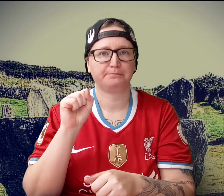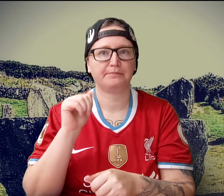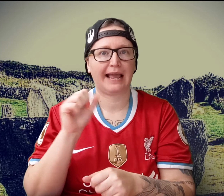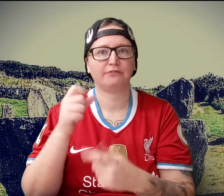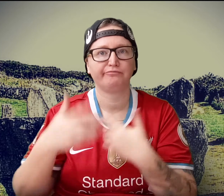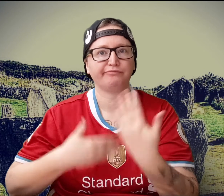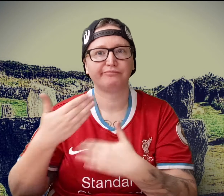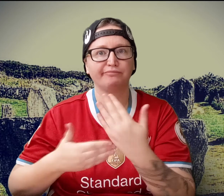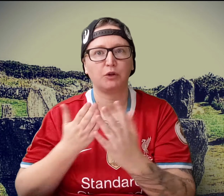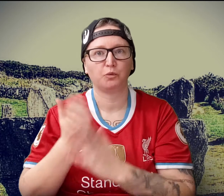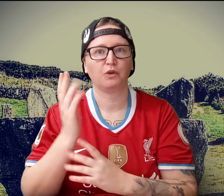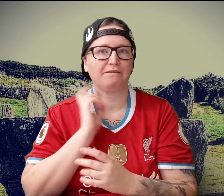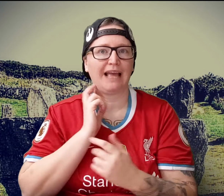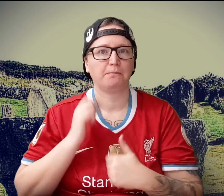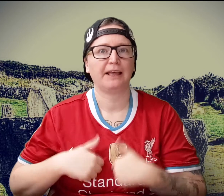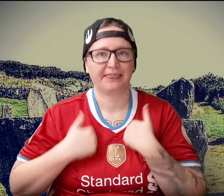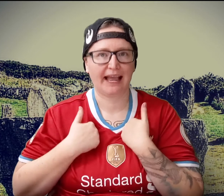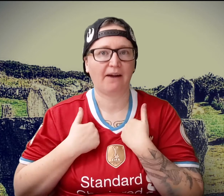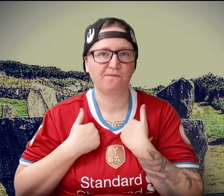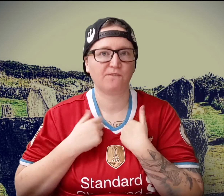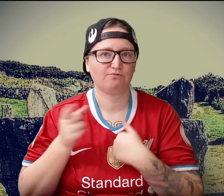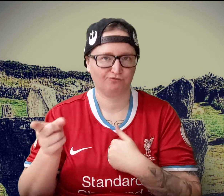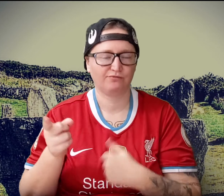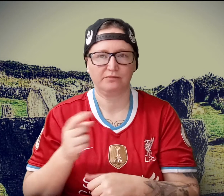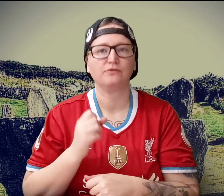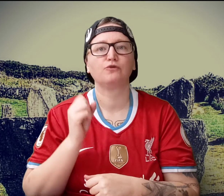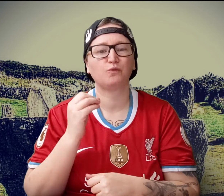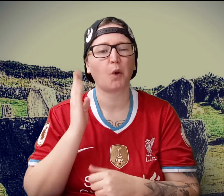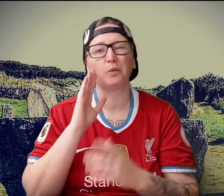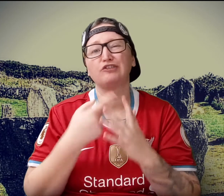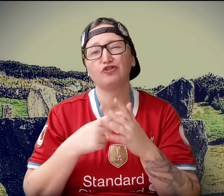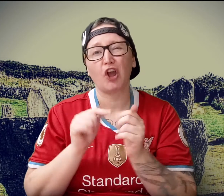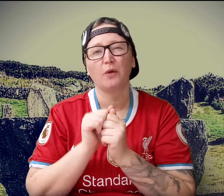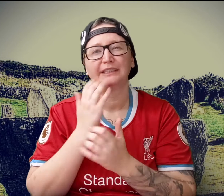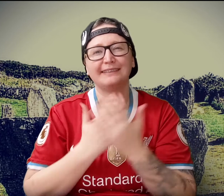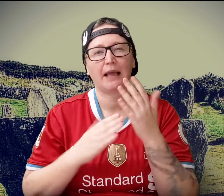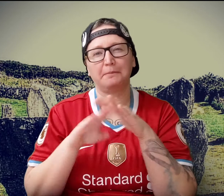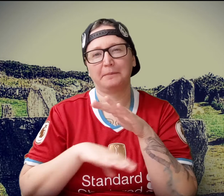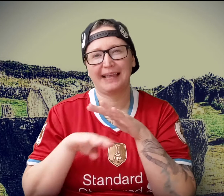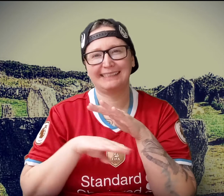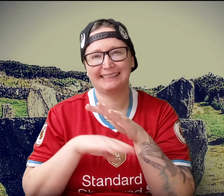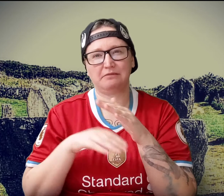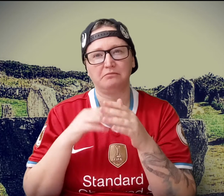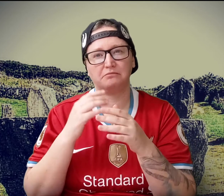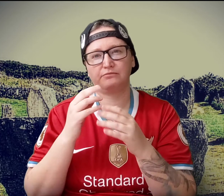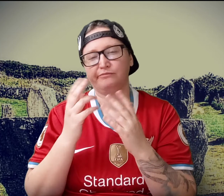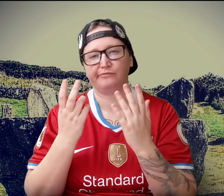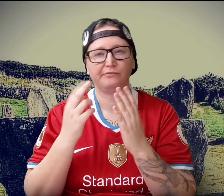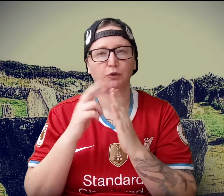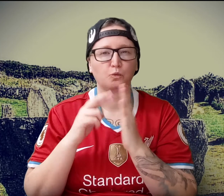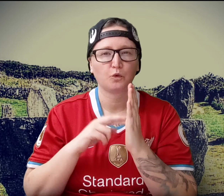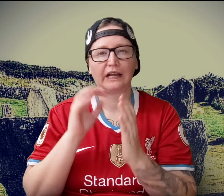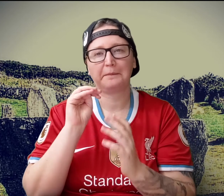prompts so and you go through the vampire's life so I'm going to start with some basic